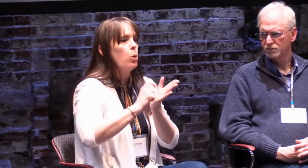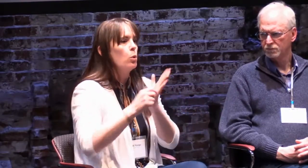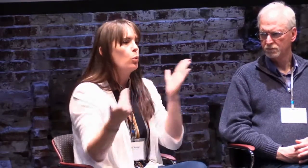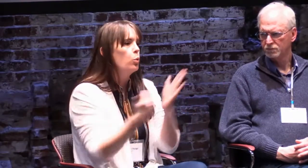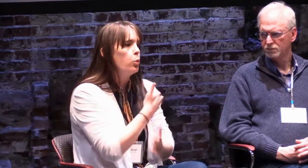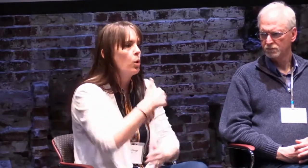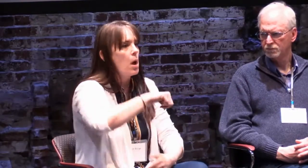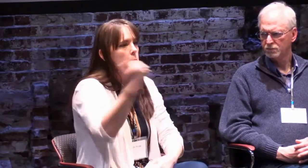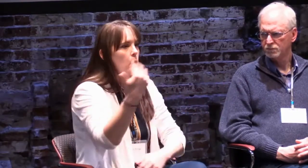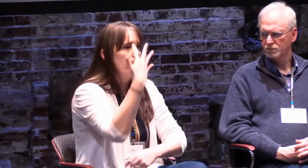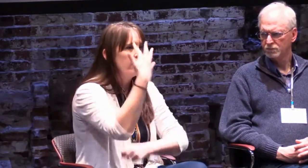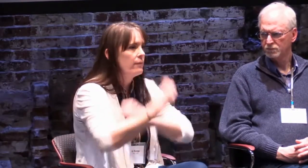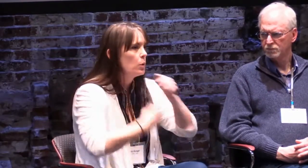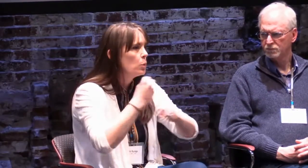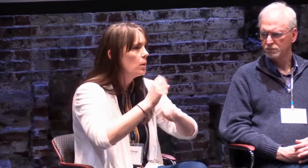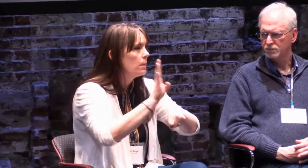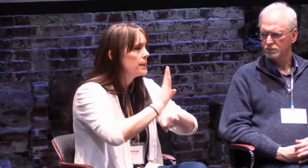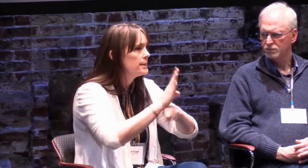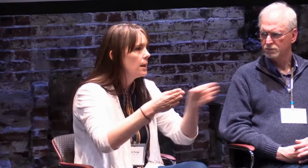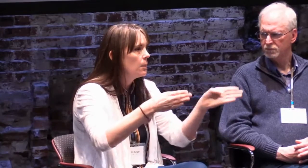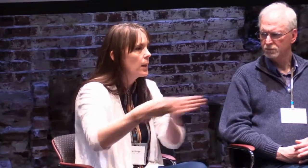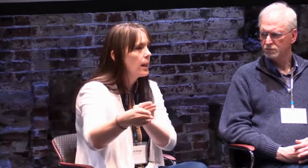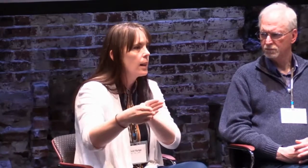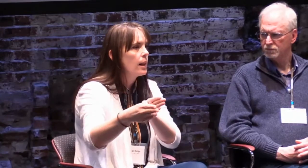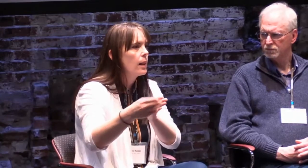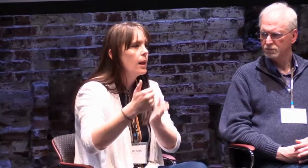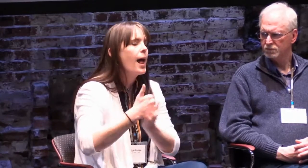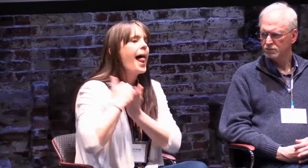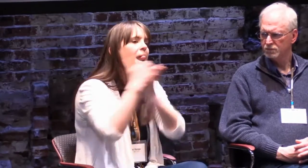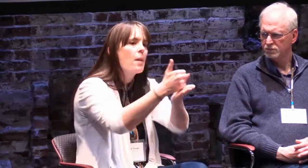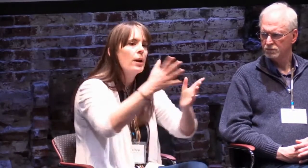When you get into that third, fourth year,